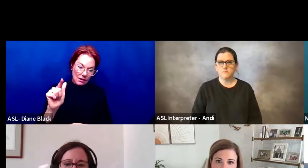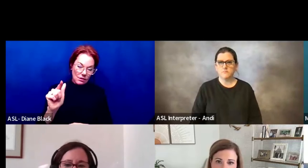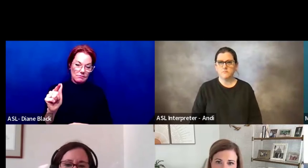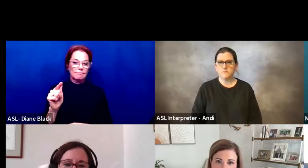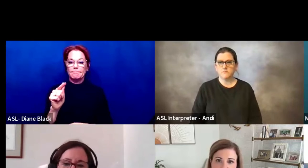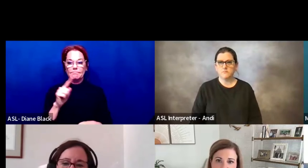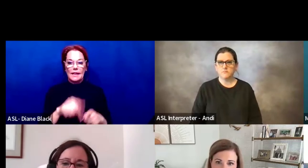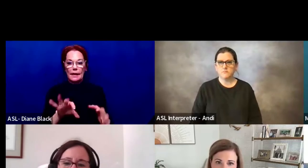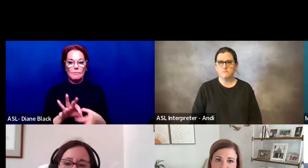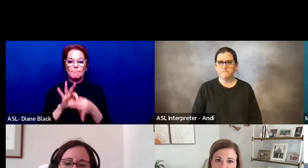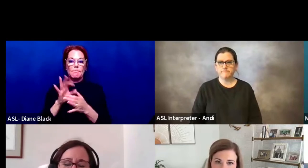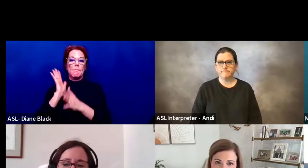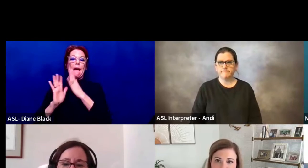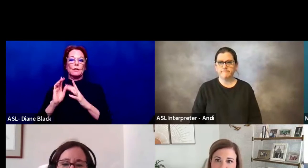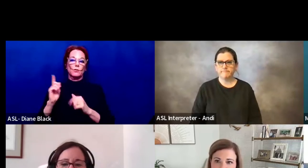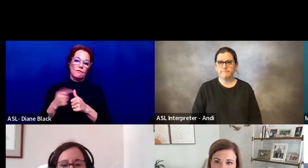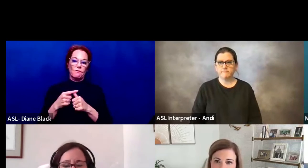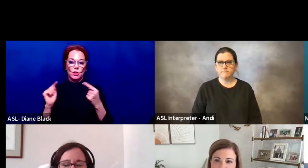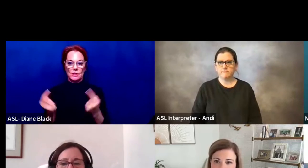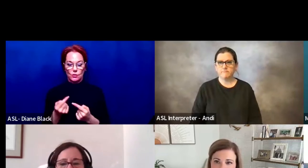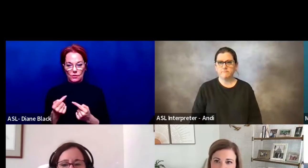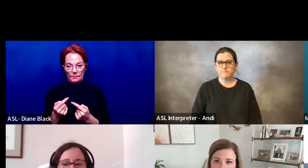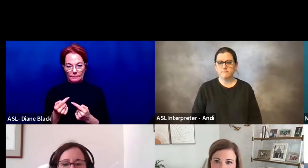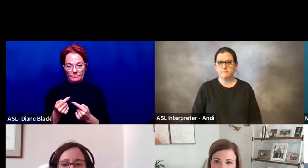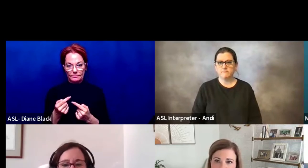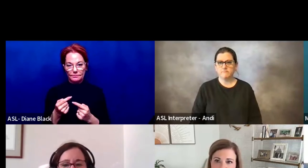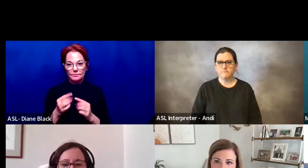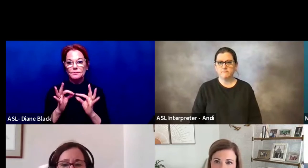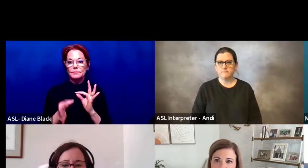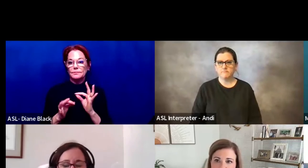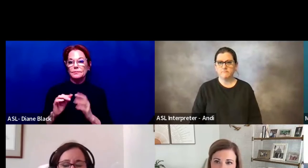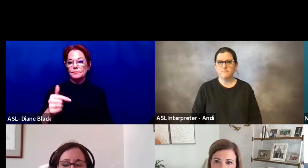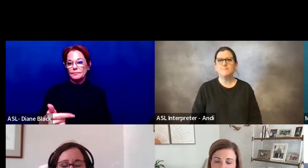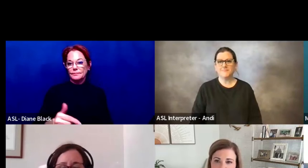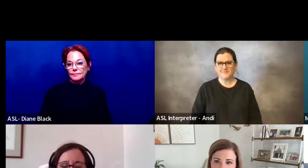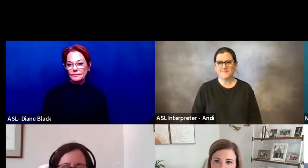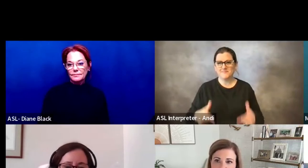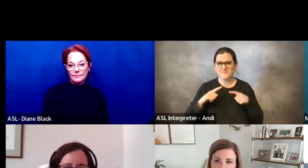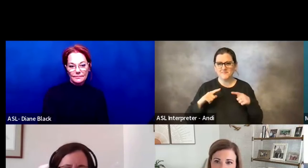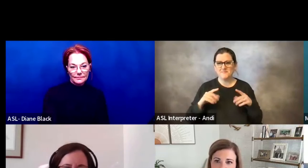to that injury. So again, I don't think that's something that we're not aware, in the brain injury world, we know